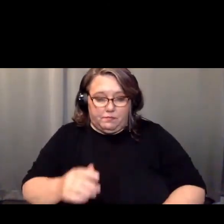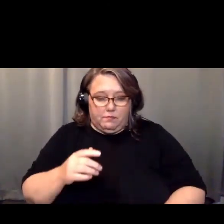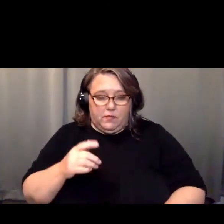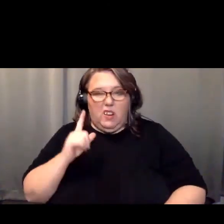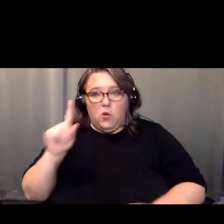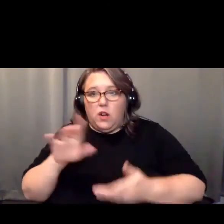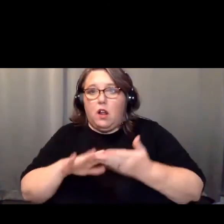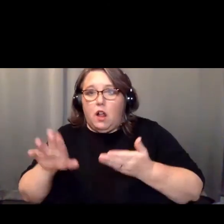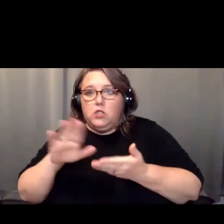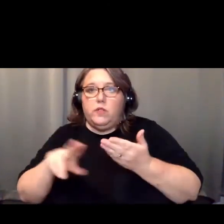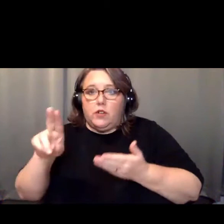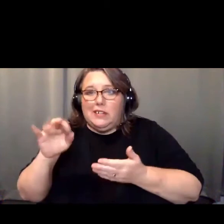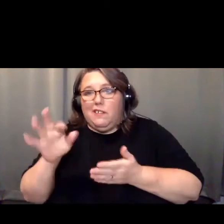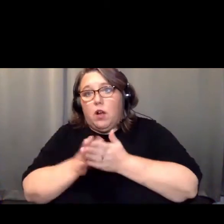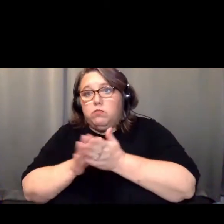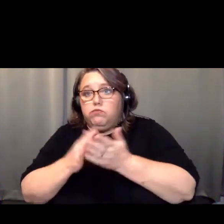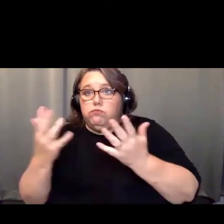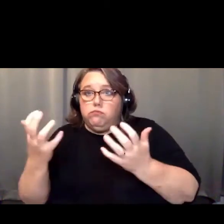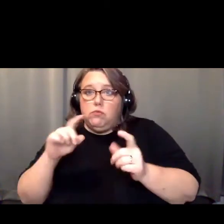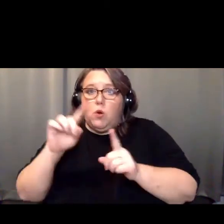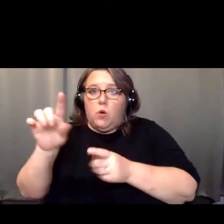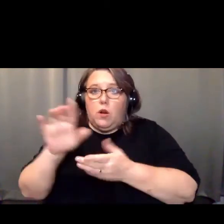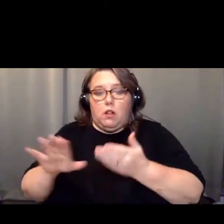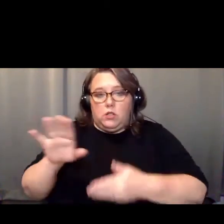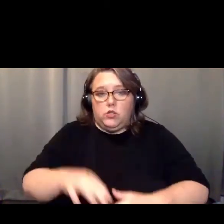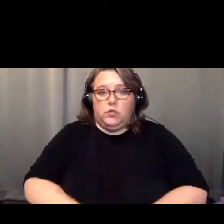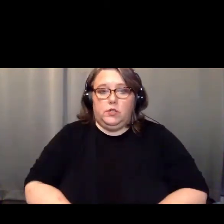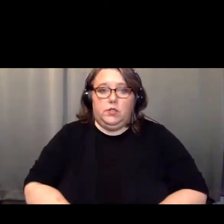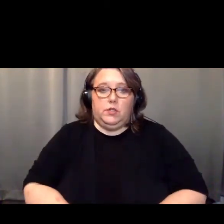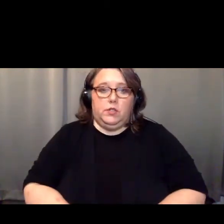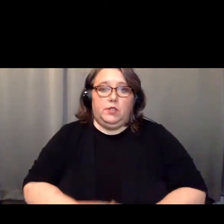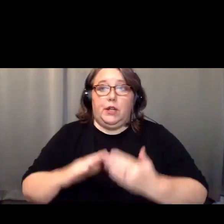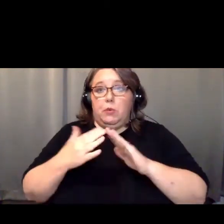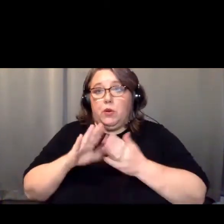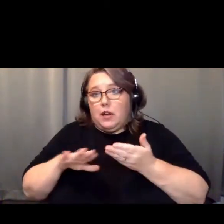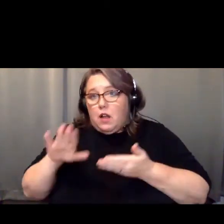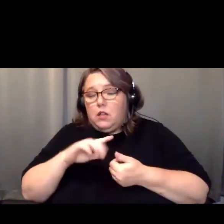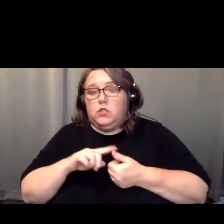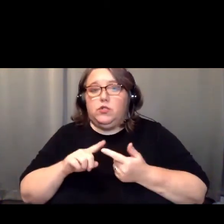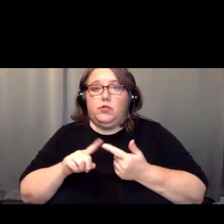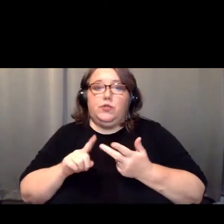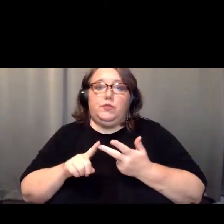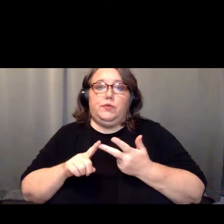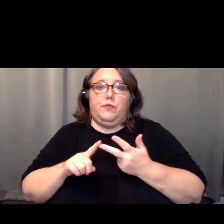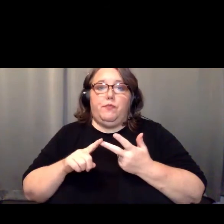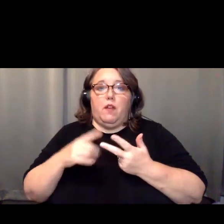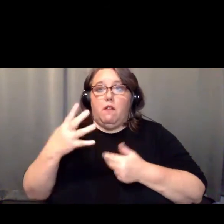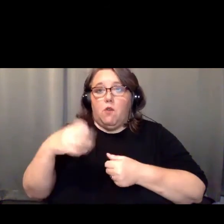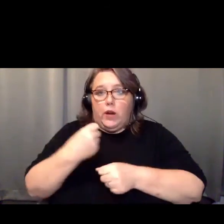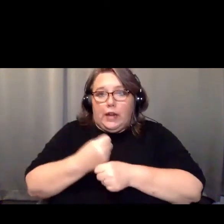as someone might be interested in attending college, a community college, a four year institution,